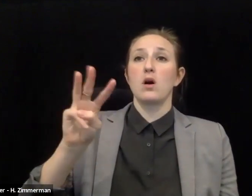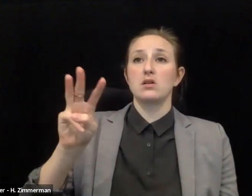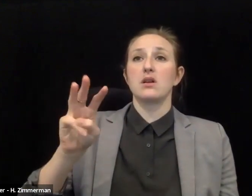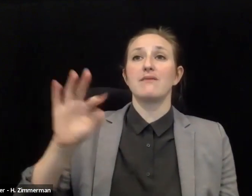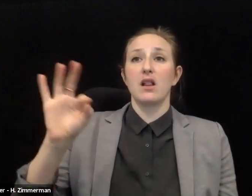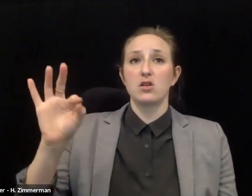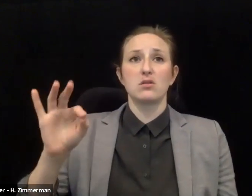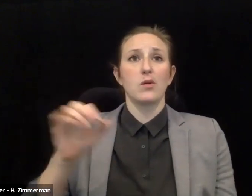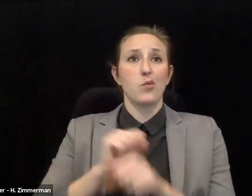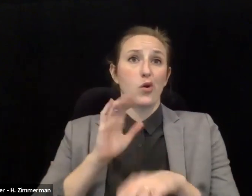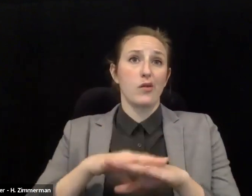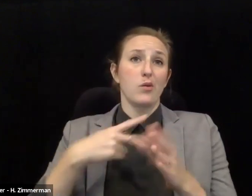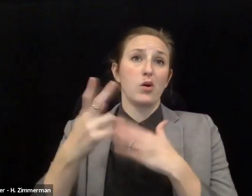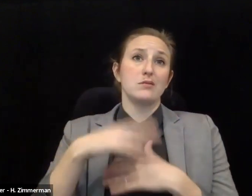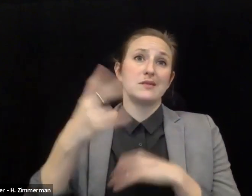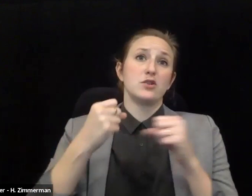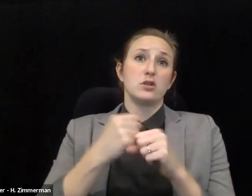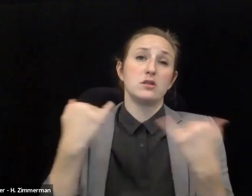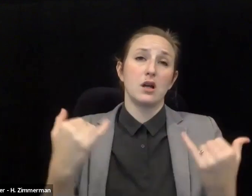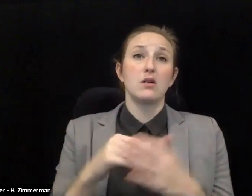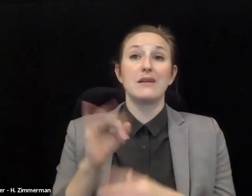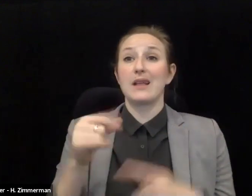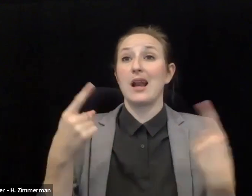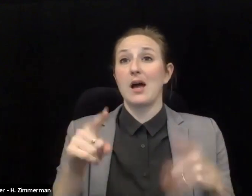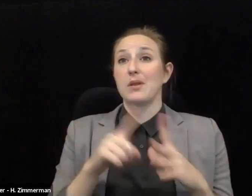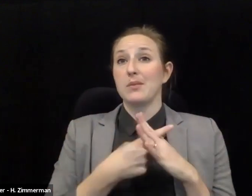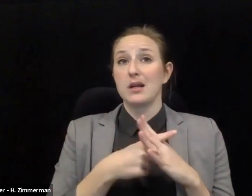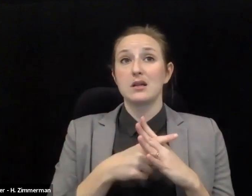years. Now if this had happened at the beginning. When we were just launching